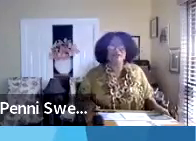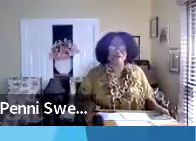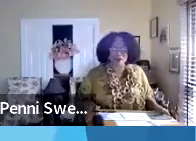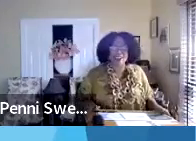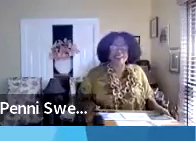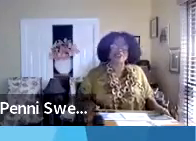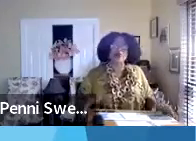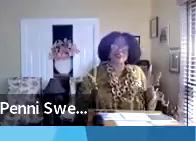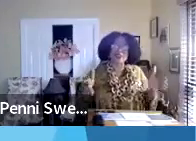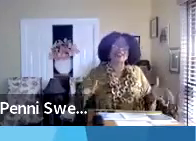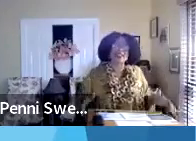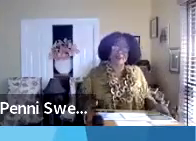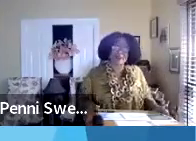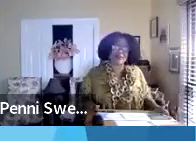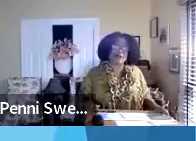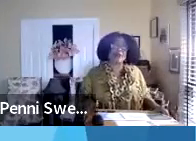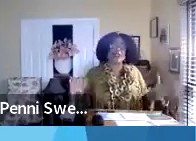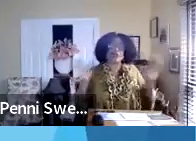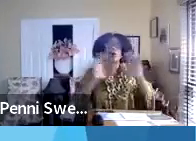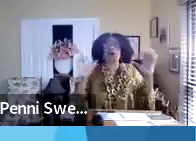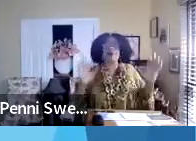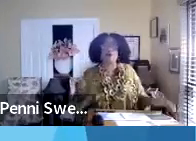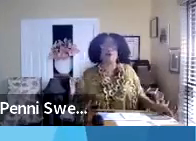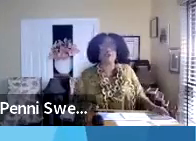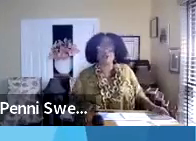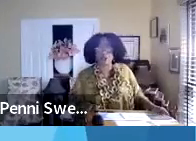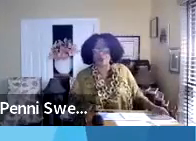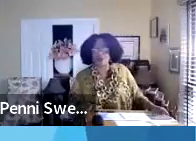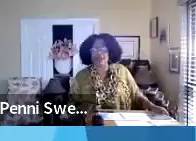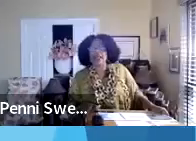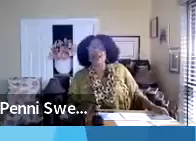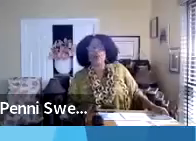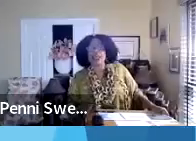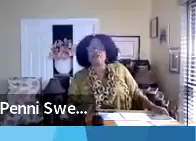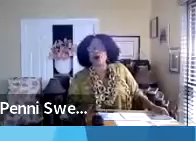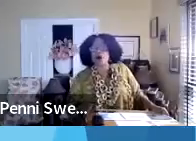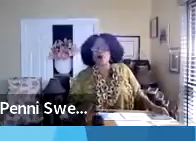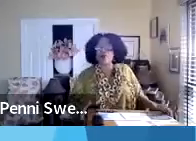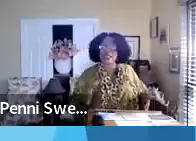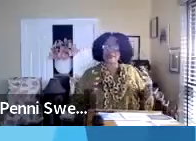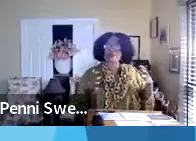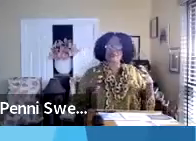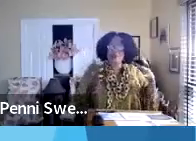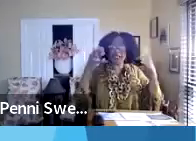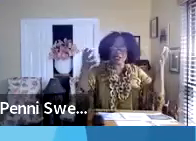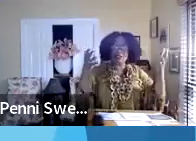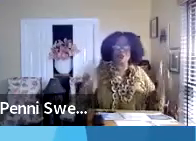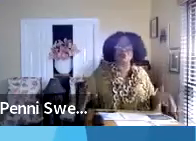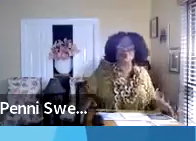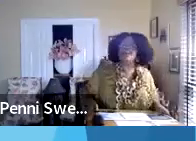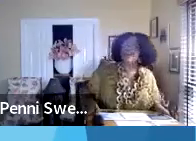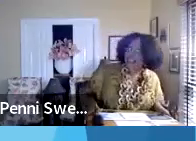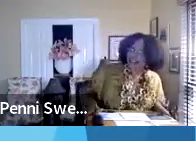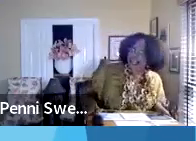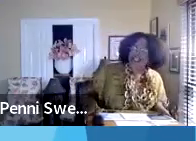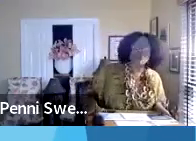remiss to not acknowledge our team members in our unit, Christine Germeyer, who is an